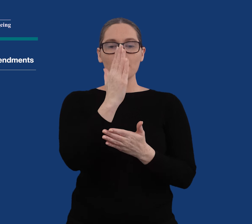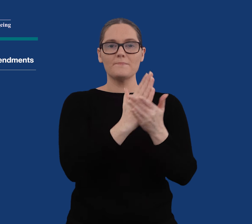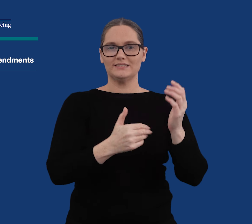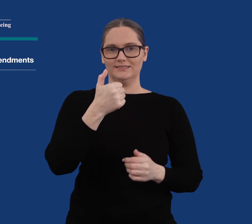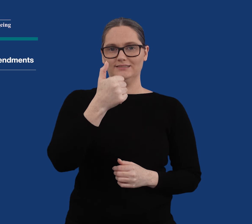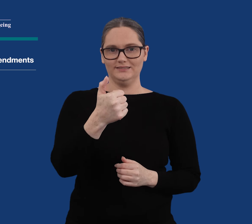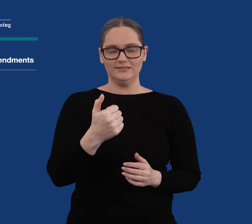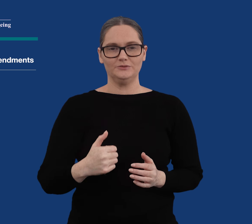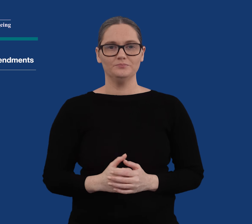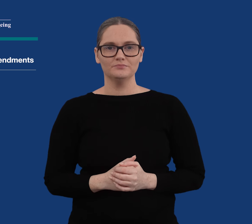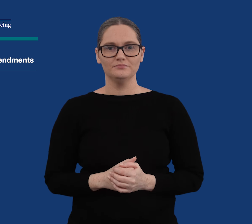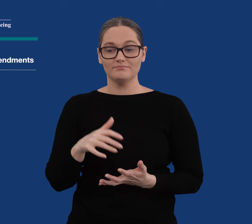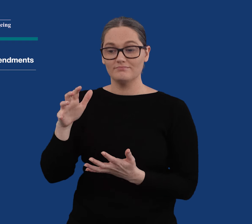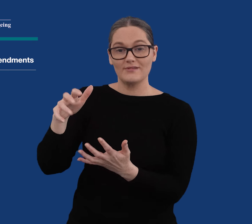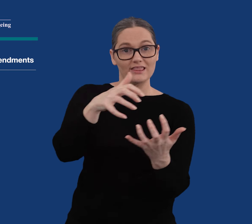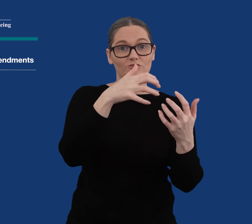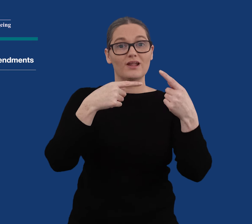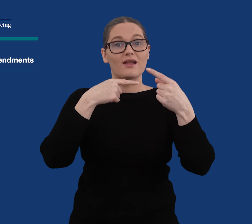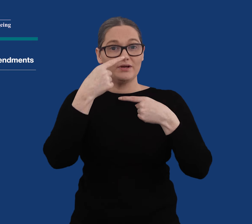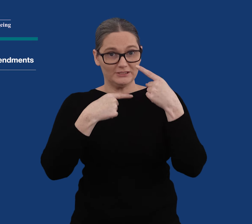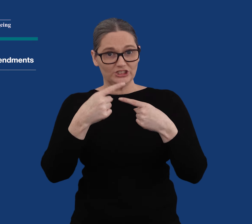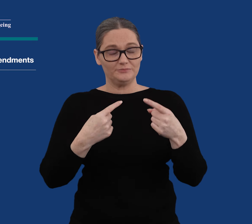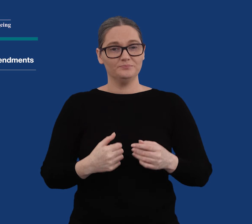Part 6 – Information gathering